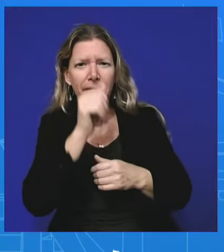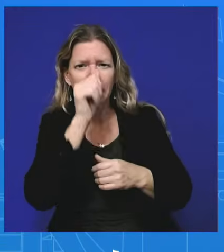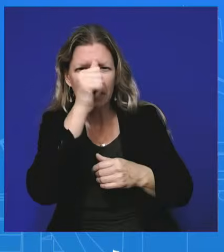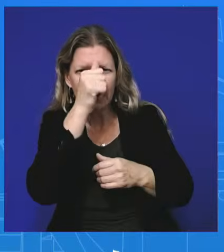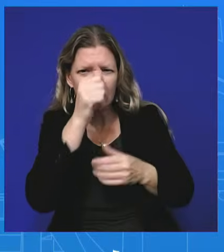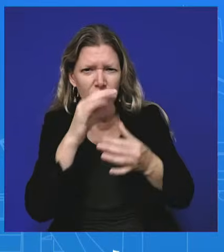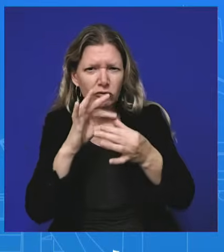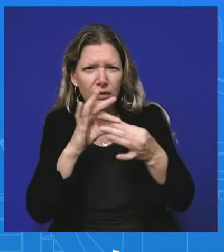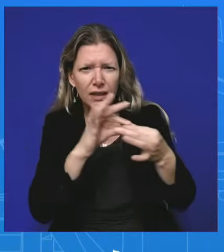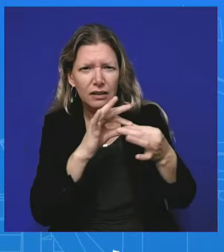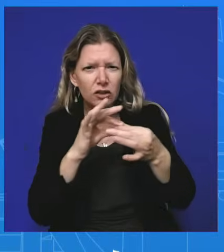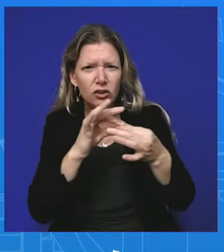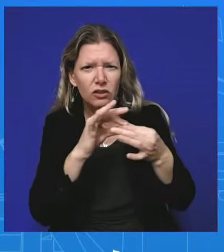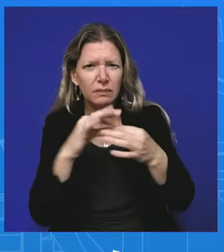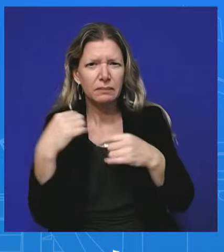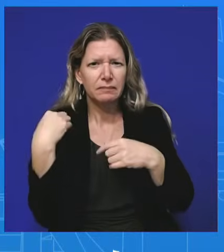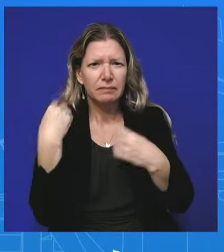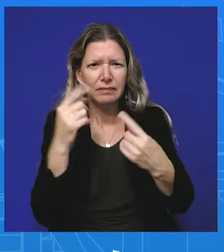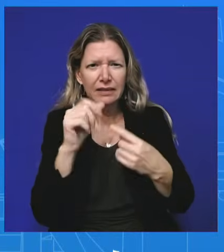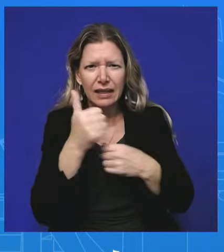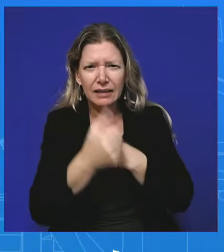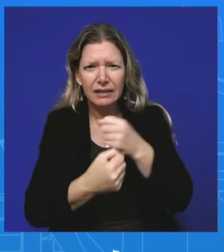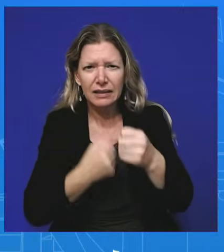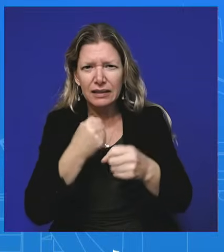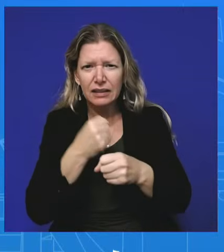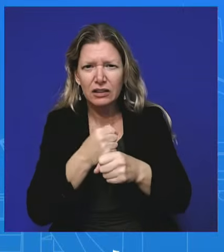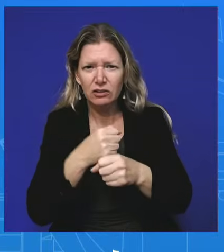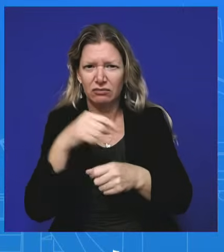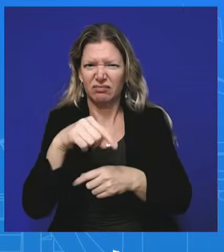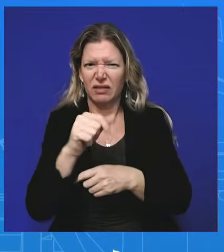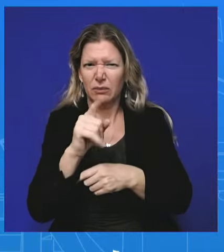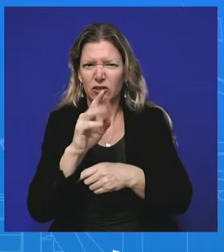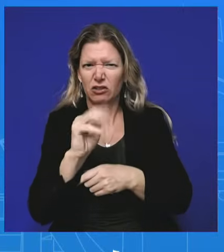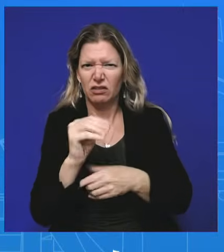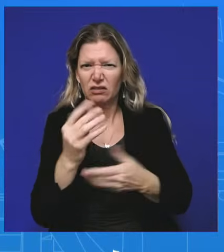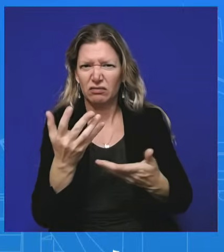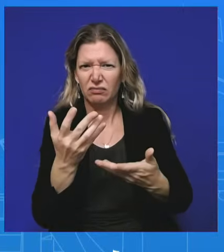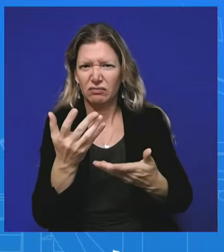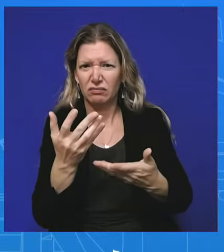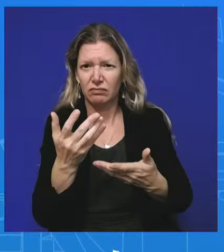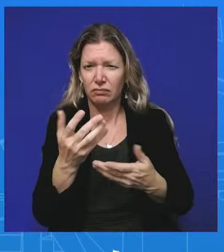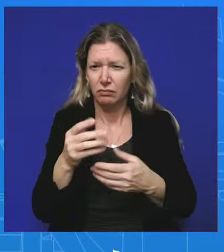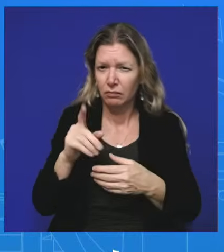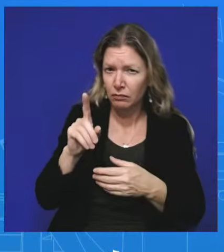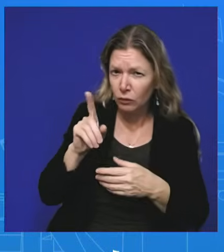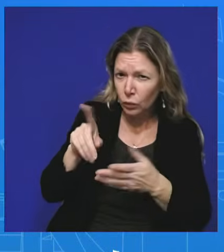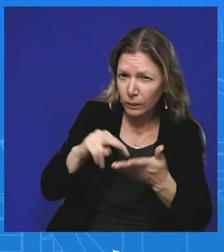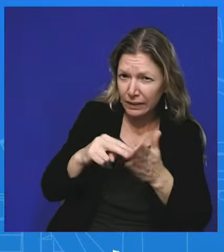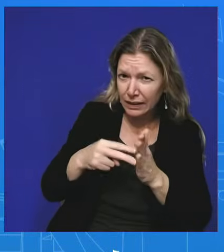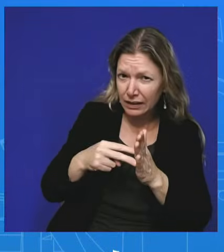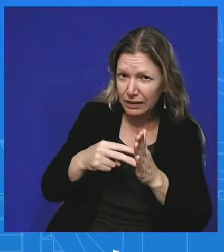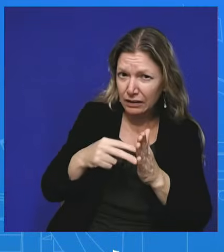Mr. Kirby: Oh, I -- I'll speak to the last three, if that's okay, because that's kind of where -- where I'm allowed to go.